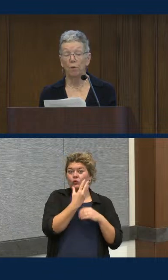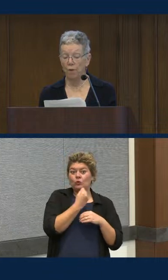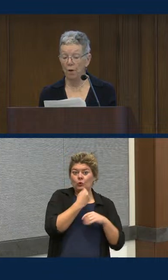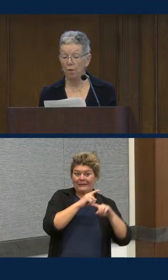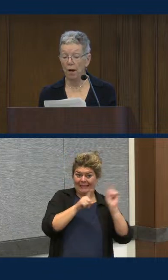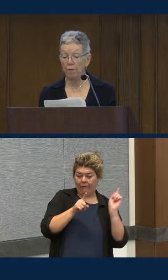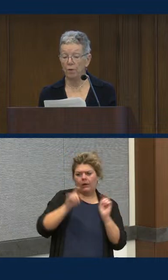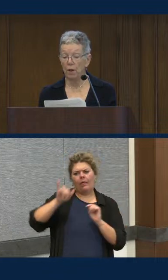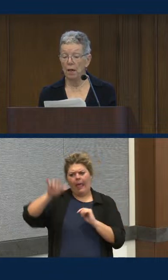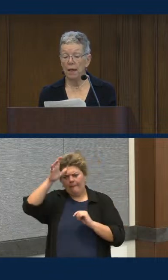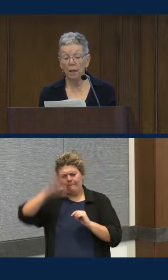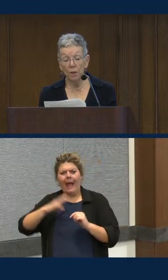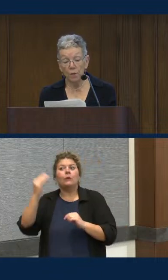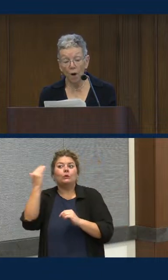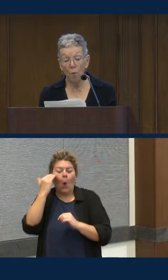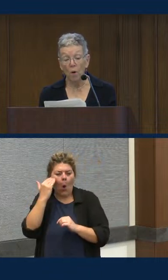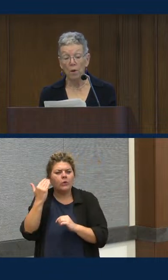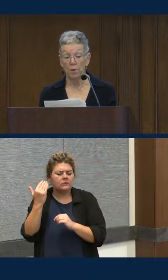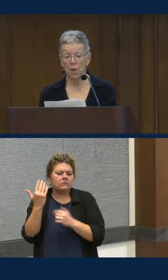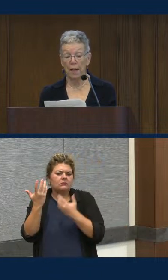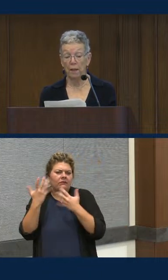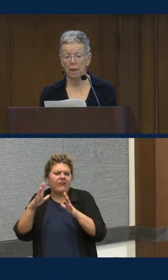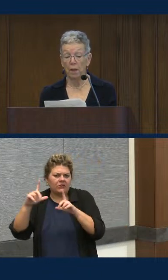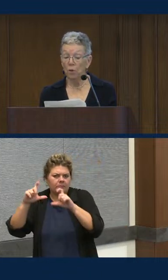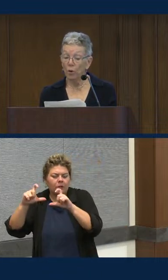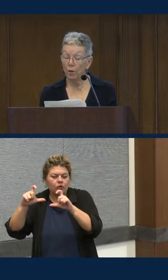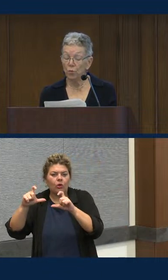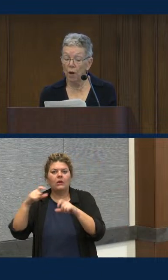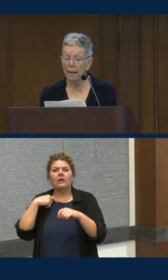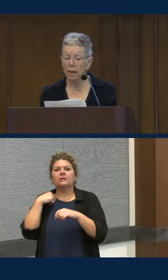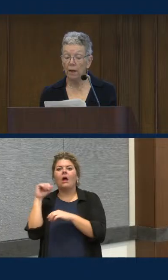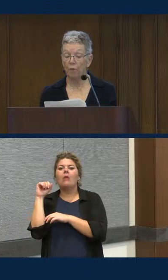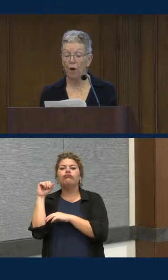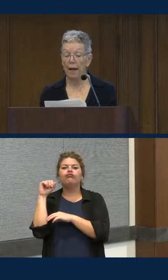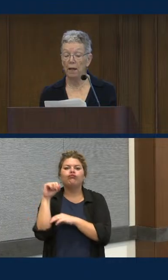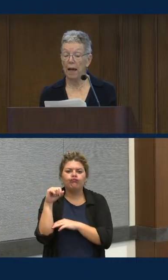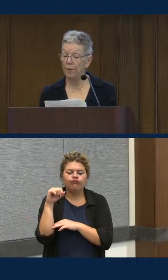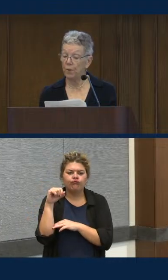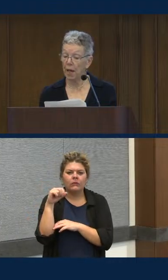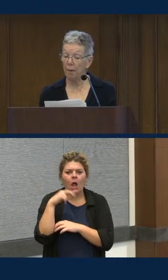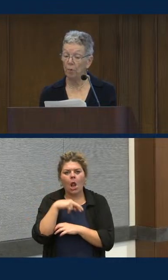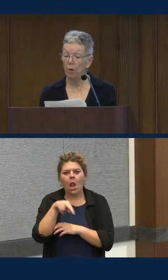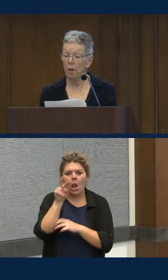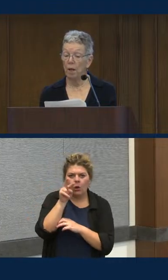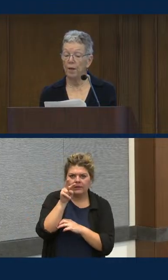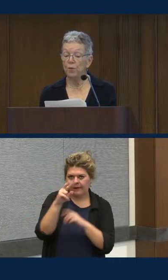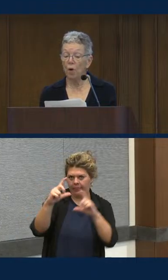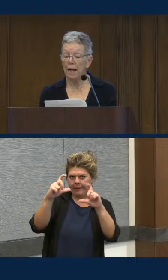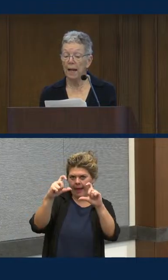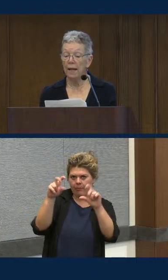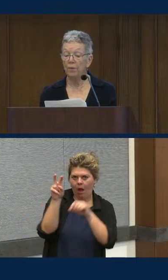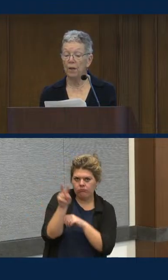slightly, looking directly at Frank and his camera, his right